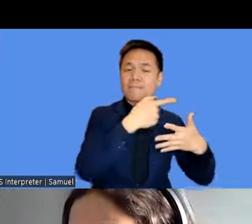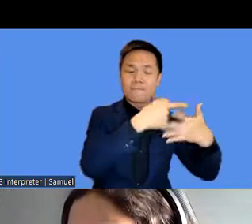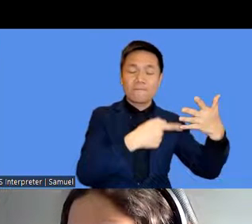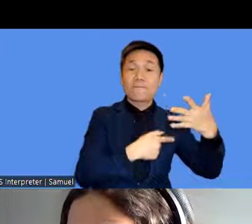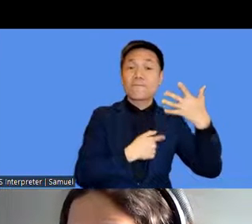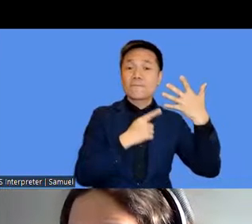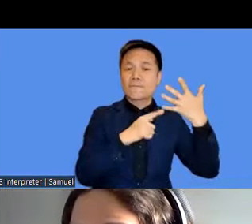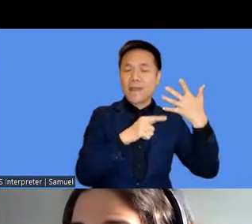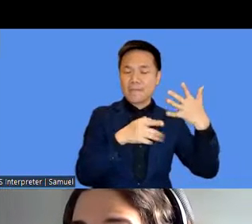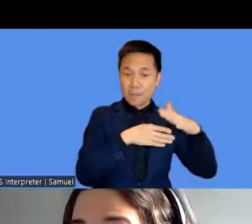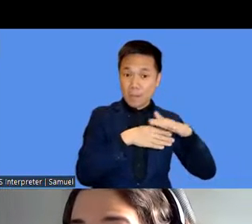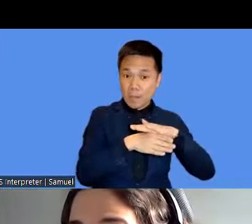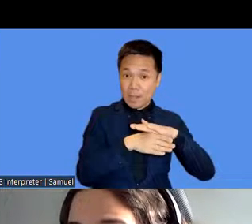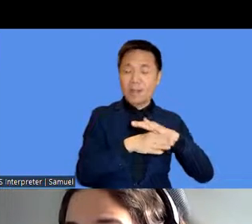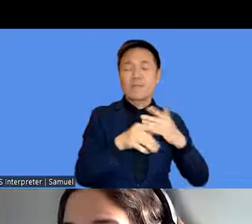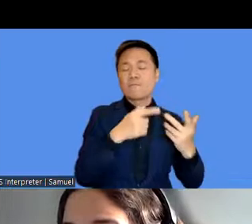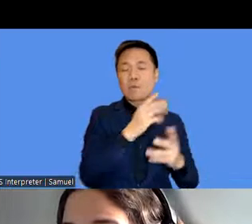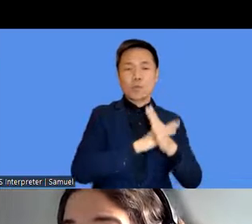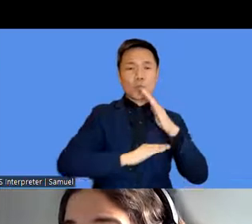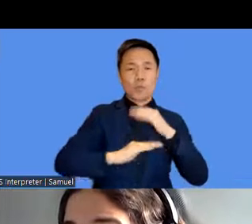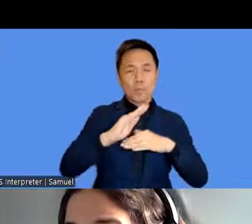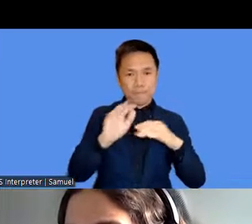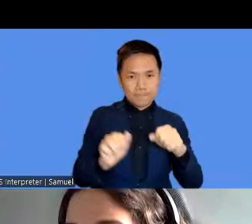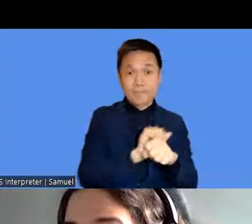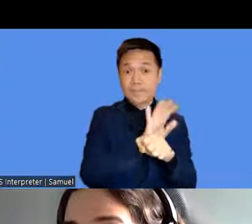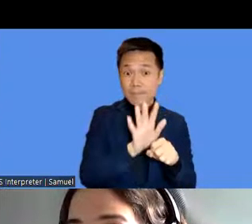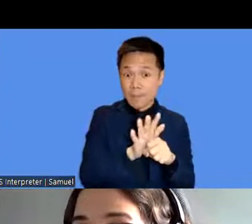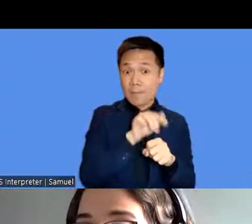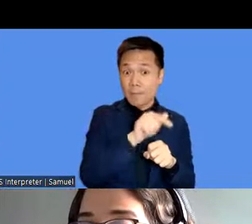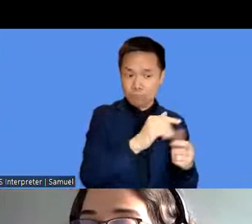rights monitor that was developed by several organizations.